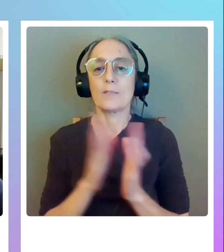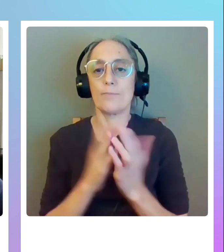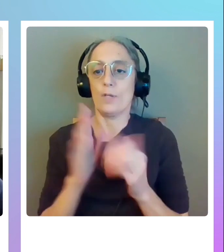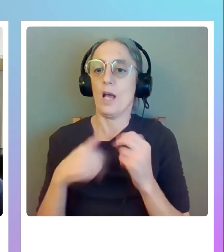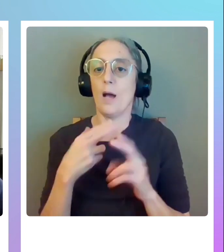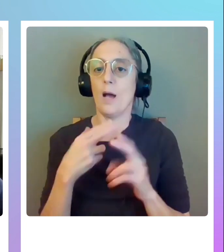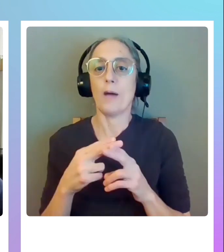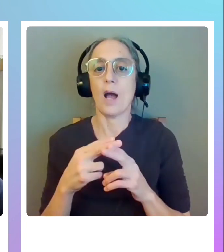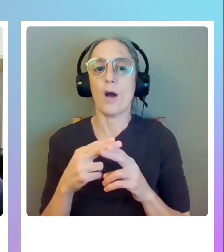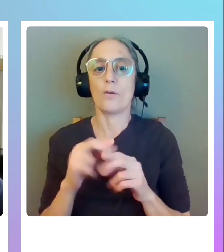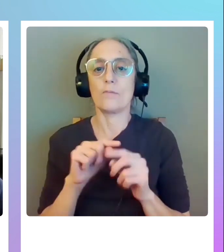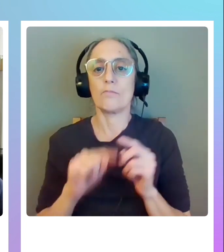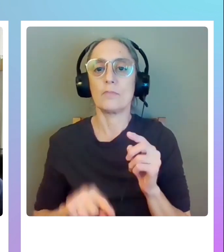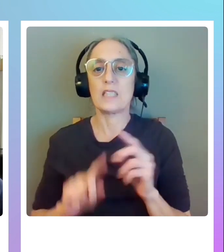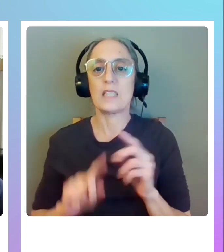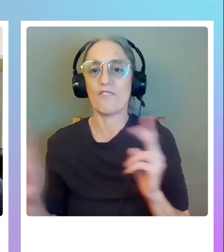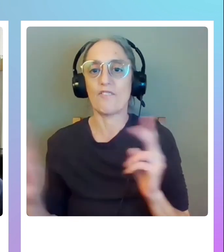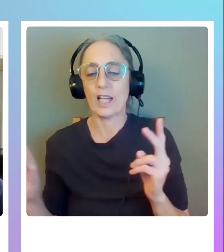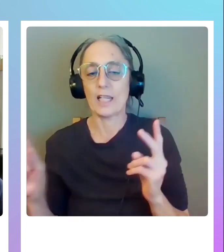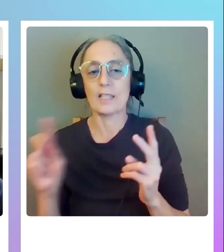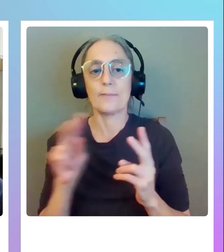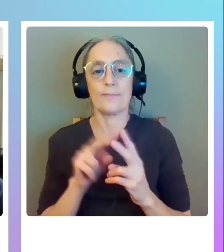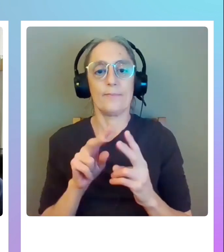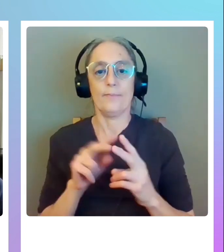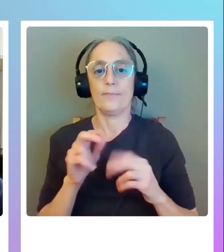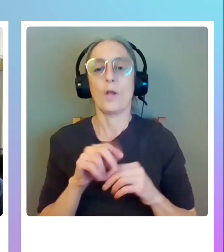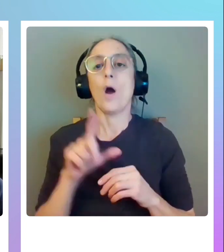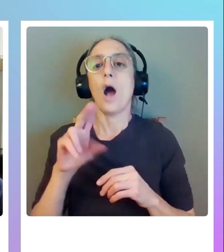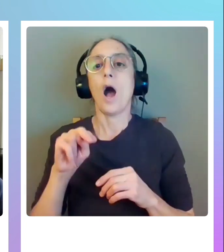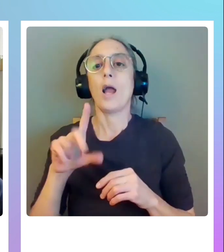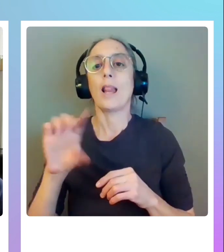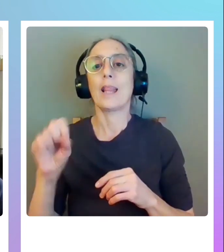But really, I mean, talk to different people,